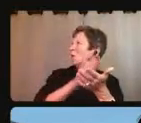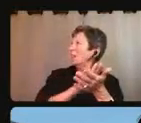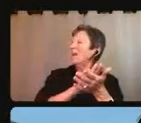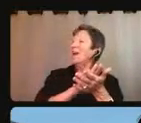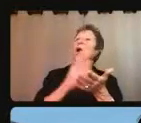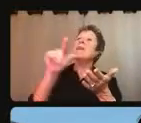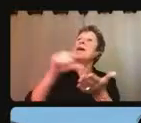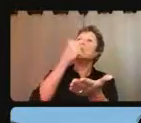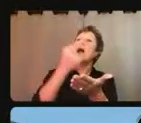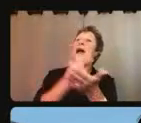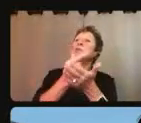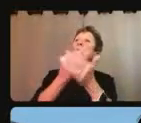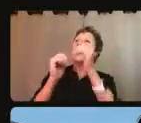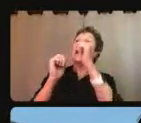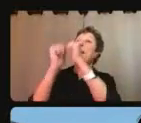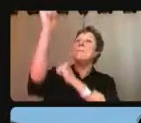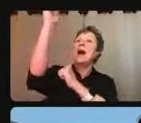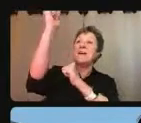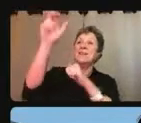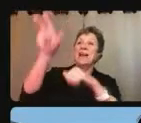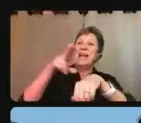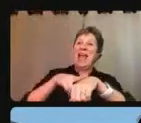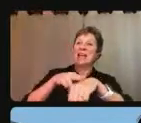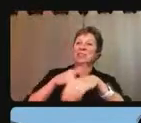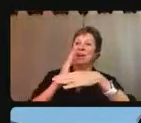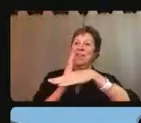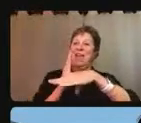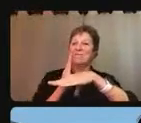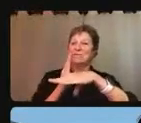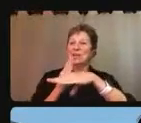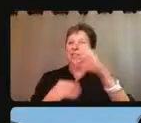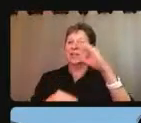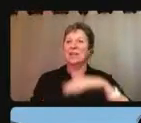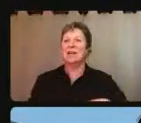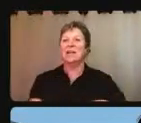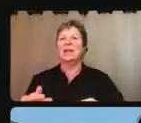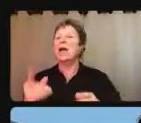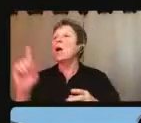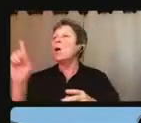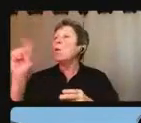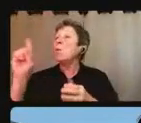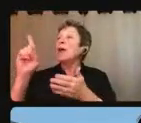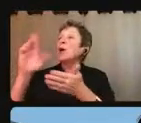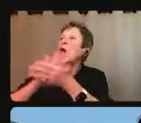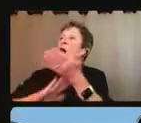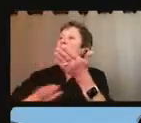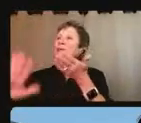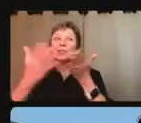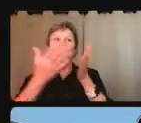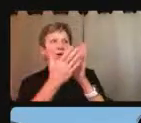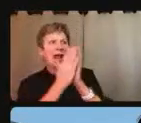CHILDREN WHERE STUDENTS GRADUATE WITH MARKS THAT ARE